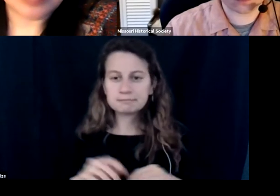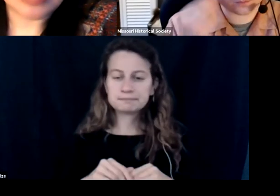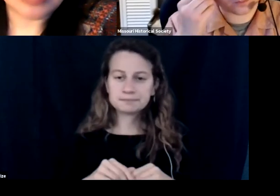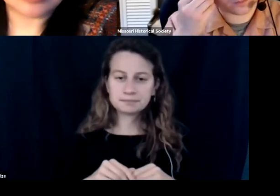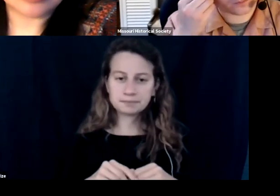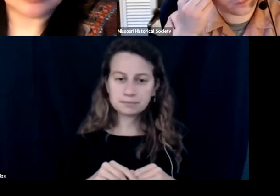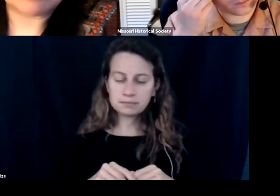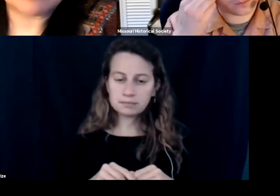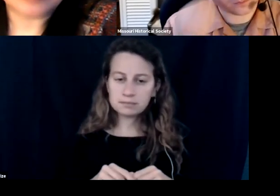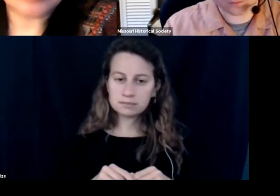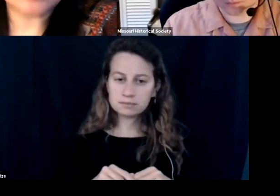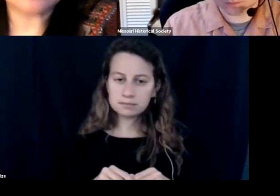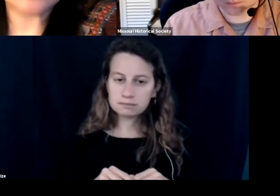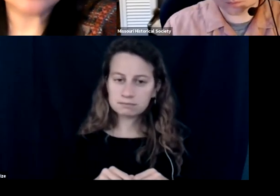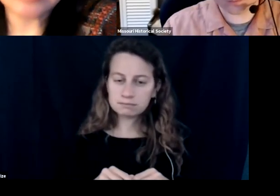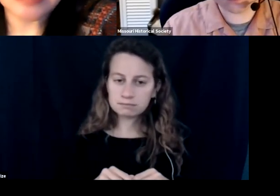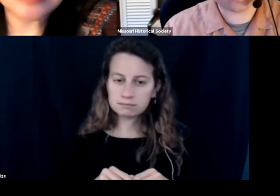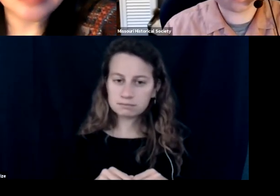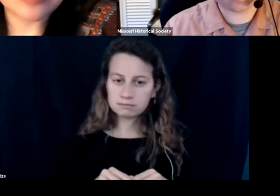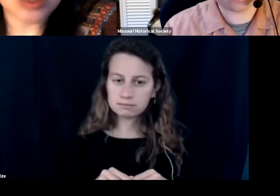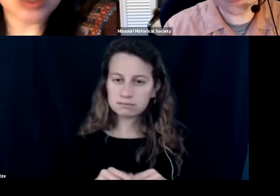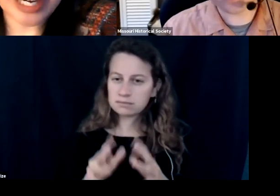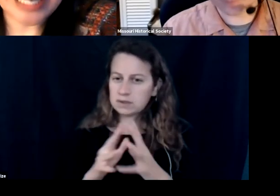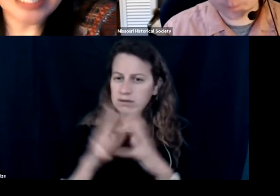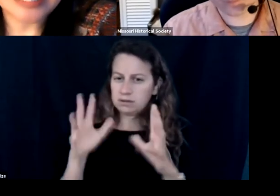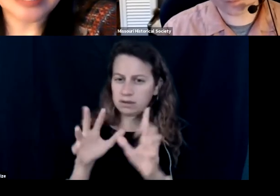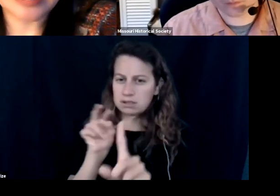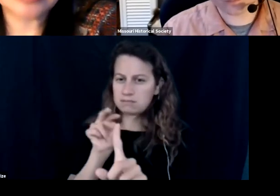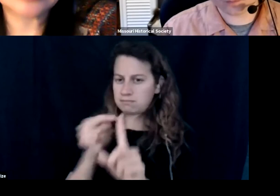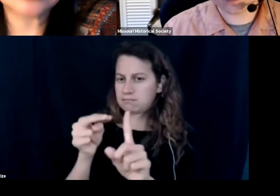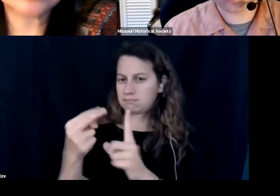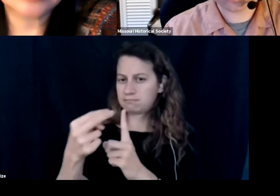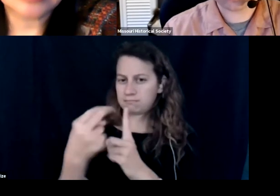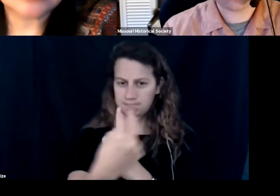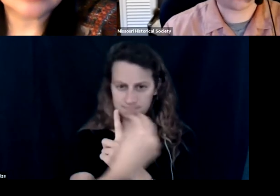Yeah, that's interesting. I had kind of heard about that. But I didn't know the details. So that's very interesting, really